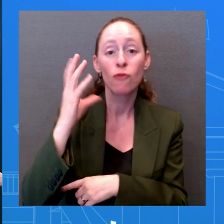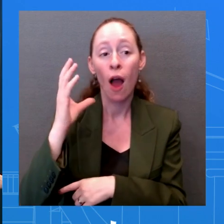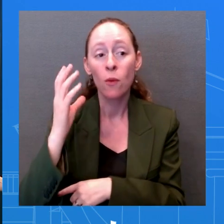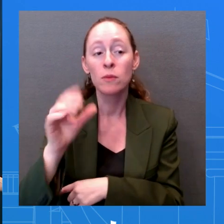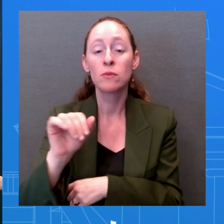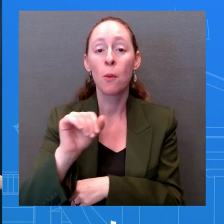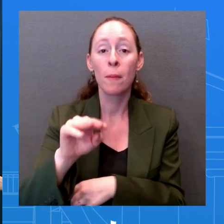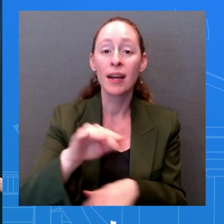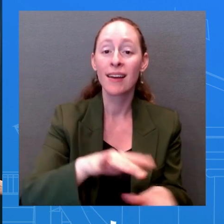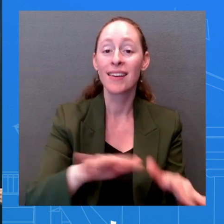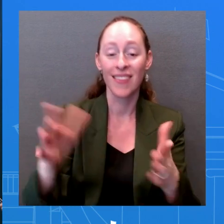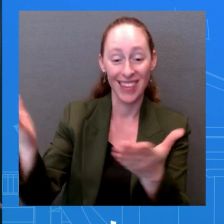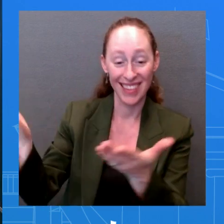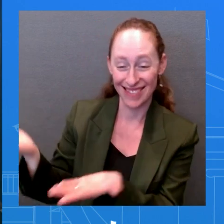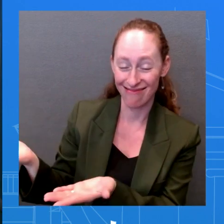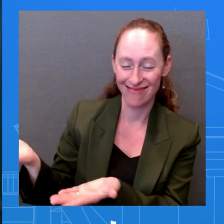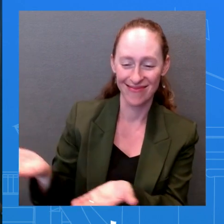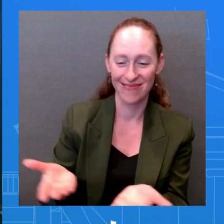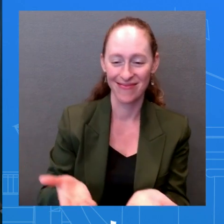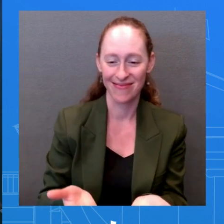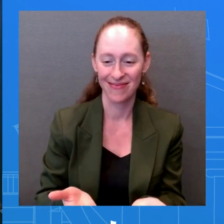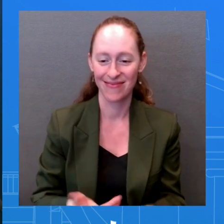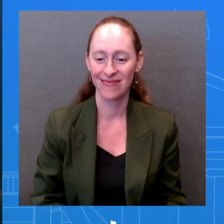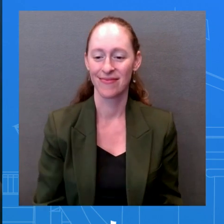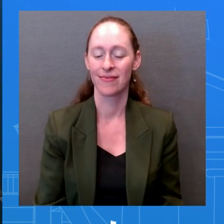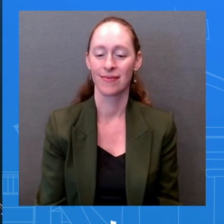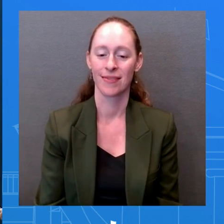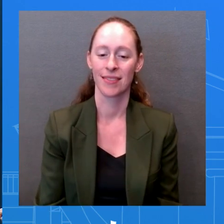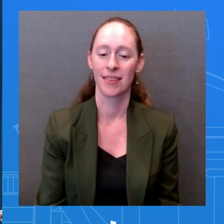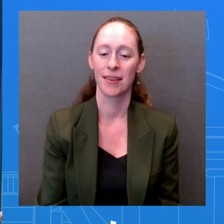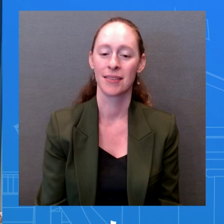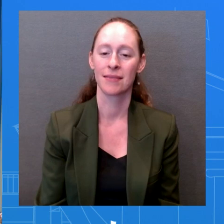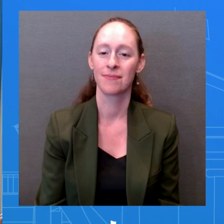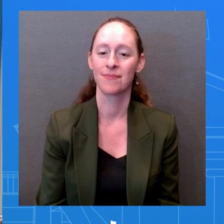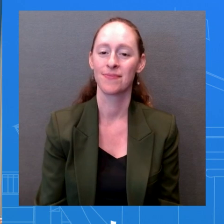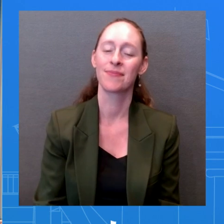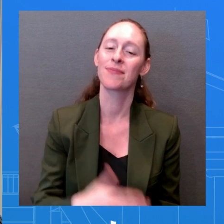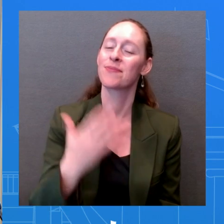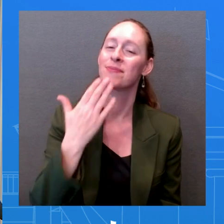All yours, Luisana. Ms. Perez: Thank you, Karine. Gracias, Karine.